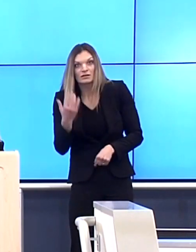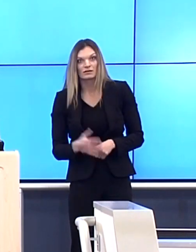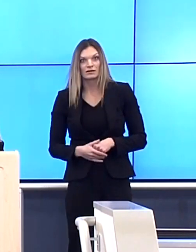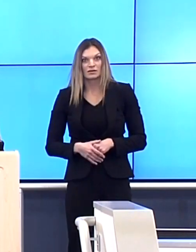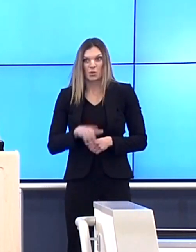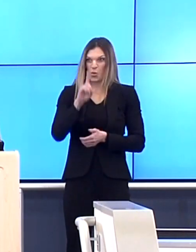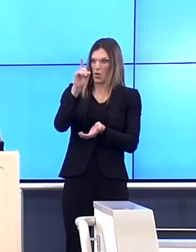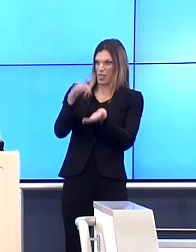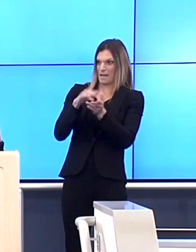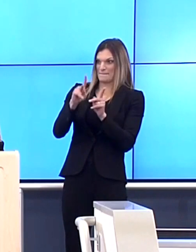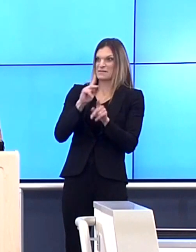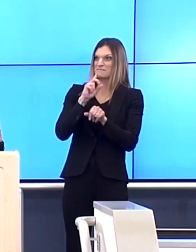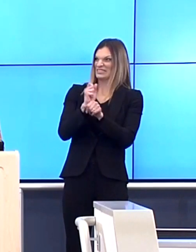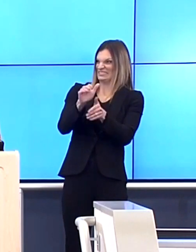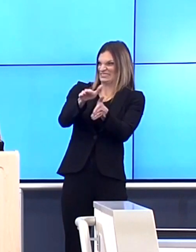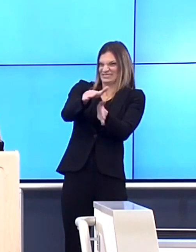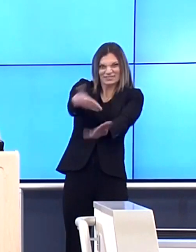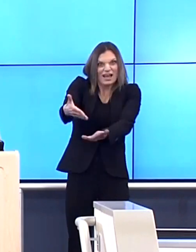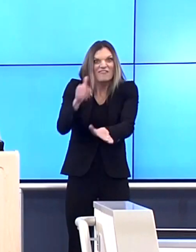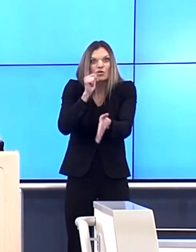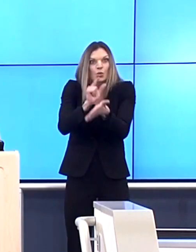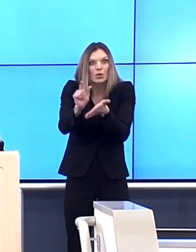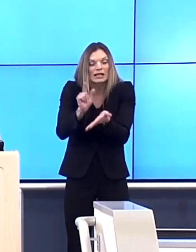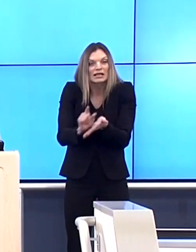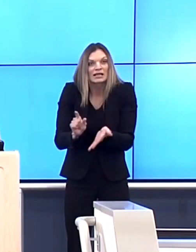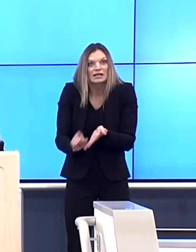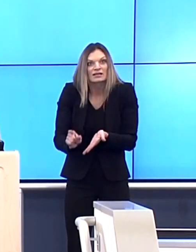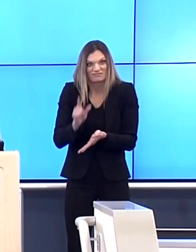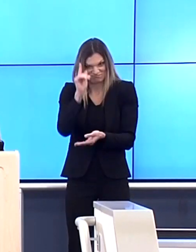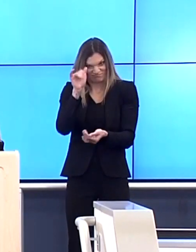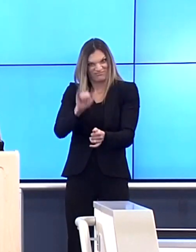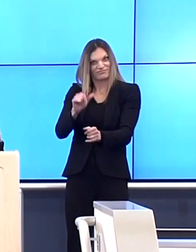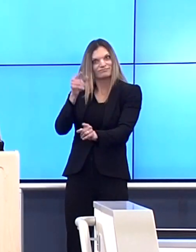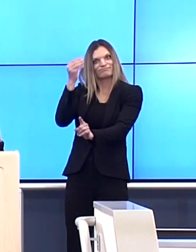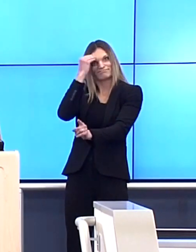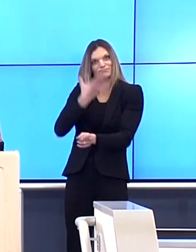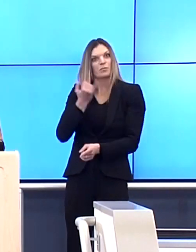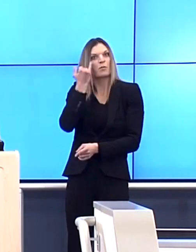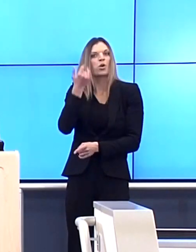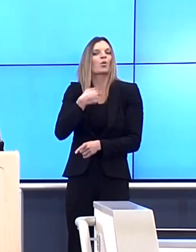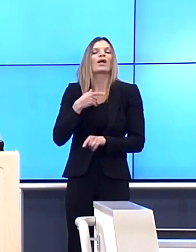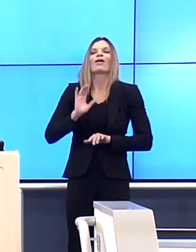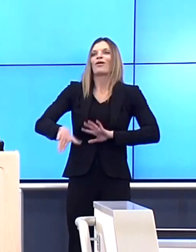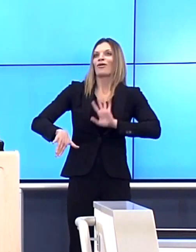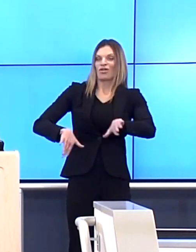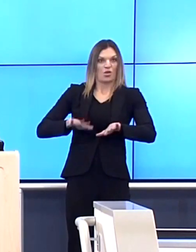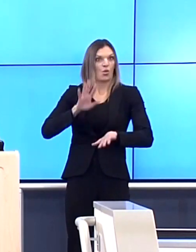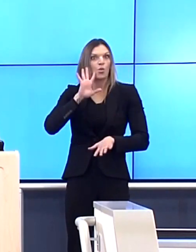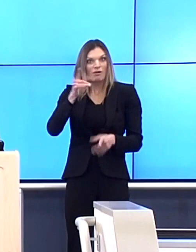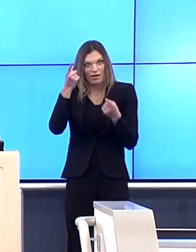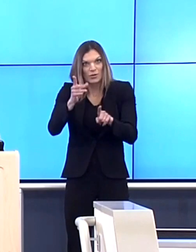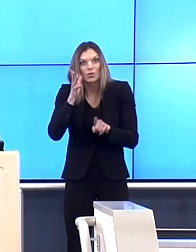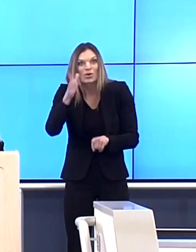1,000 DEATHS PER WEEK HERE IN MICHIGAN. MICHIGAN. I WANT YOU TO THINK ABOUT THAT. I WANT YOU TO THINK ABOUT THAT. 1,000 DEATHS PER WEEK IS WHAT 1,000 DEATHS PER WEEK IS WHAT ONE OF THE MODELS TELLS US.